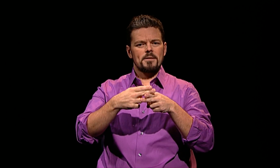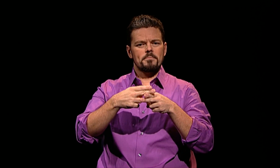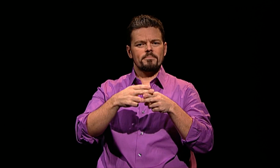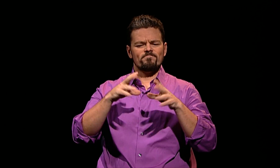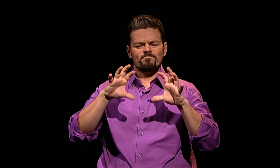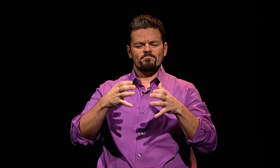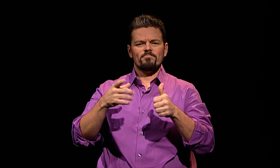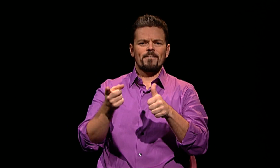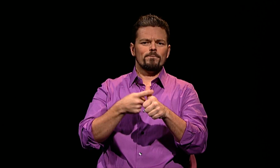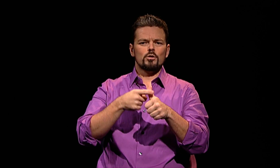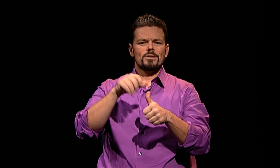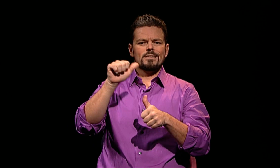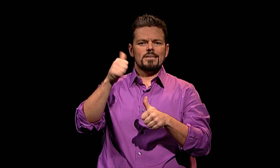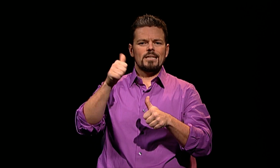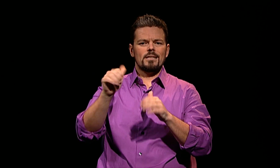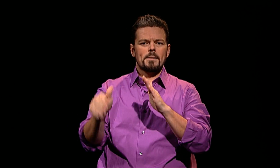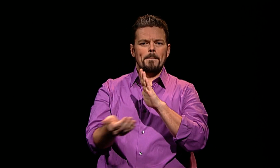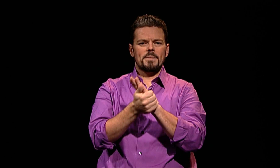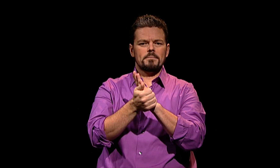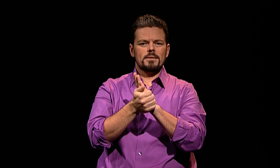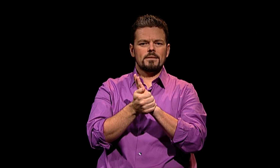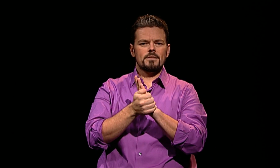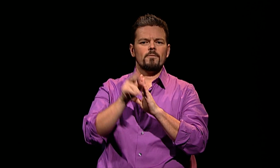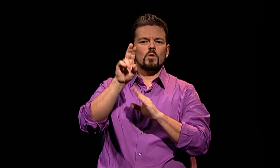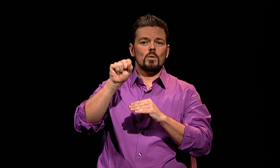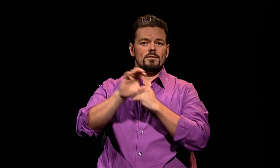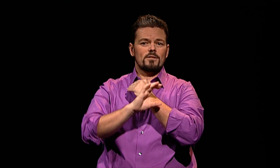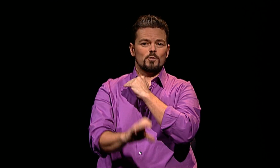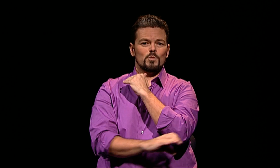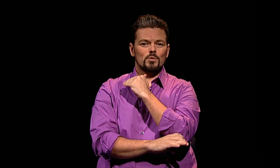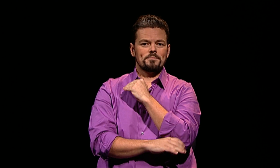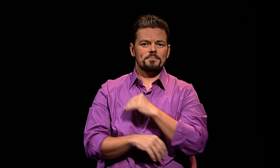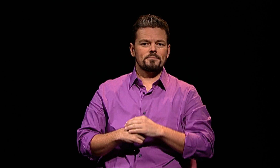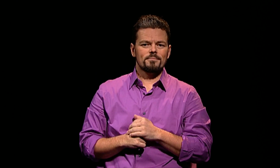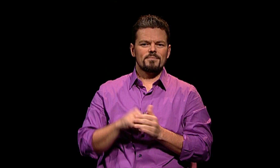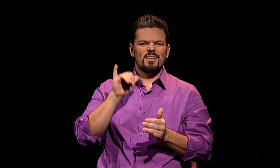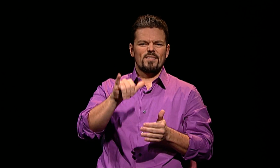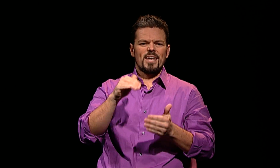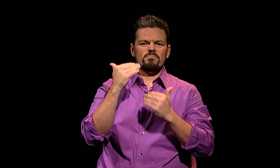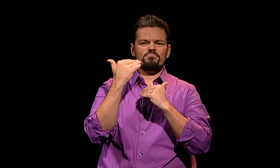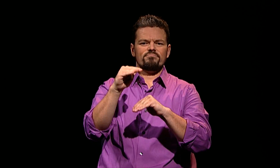THE BILL OF RIGHTS IS THE COLLECTIVE NAME FOR THE FIRST 10 AMENDMENTS TO THE UNITED STATES CONSTITUTION